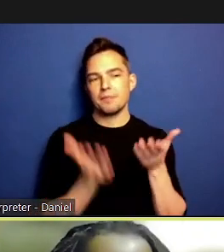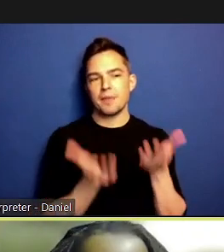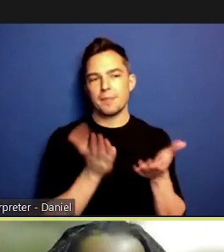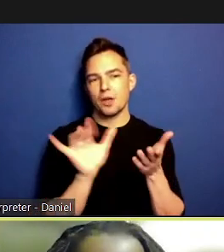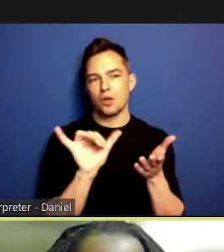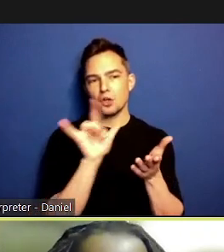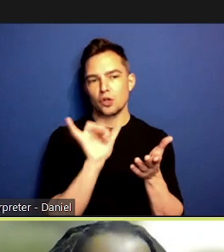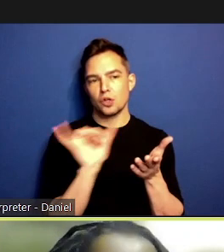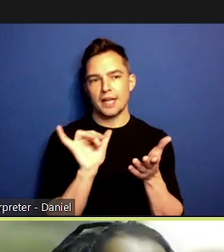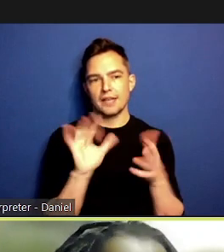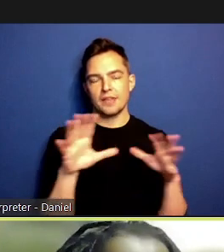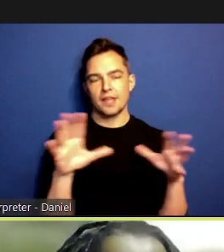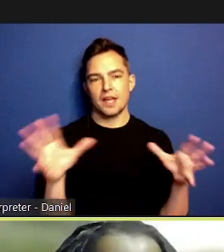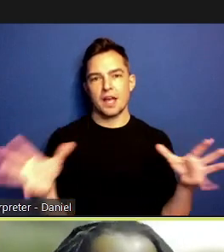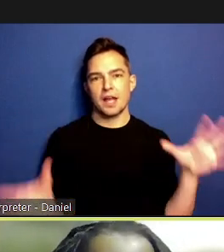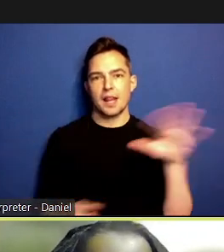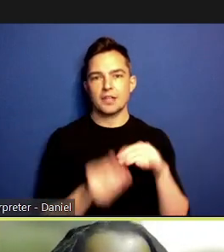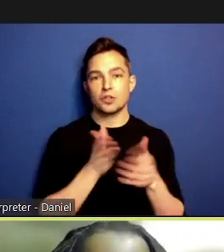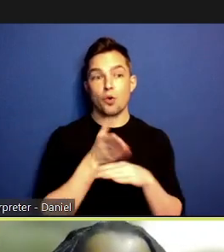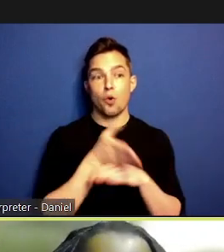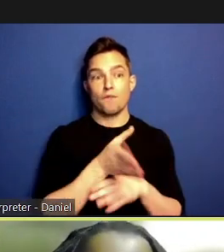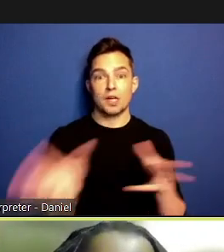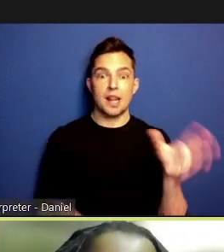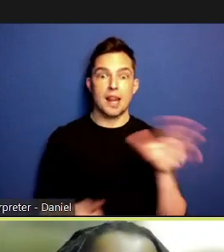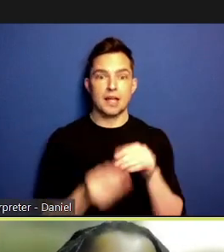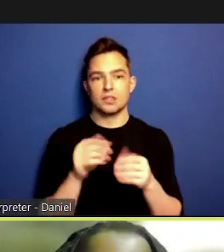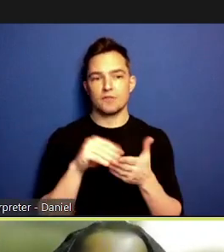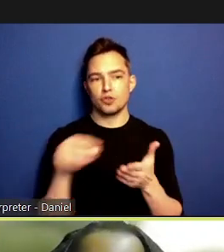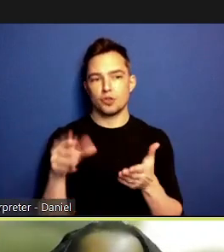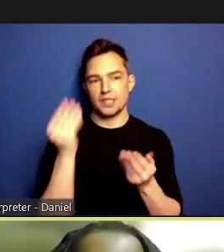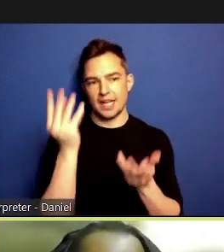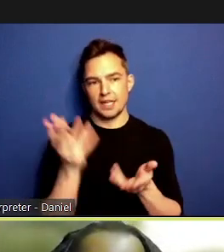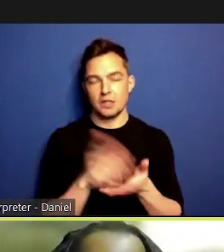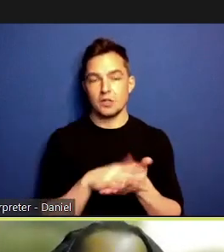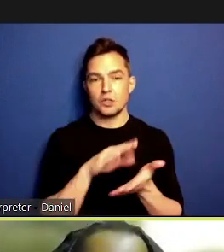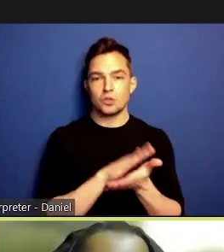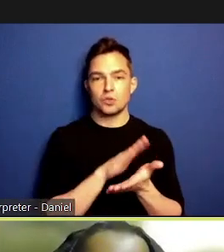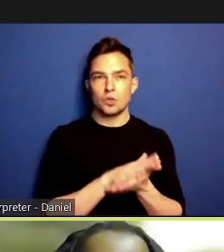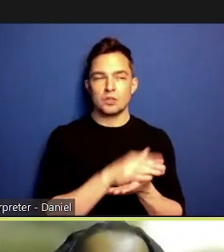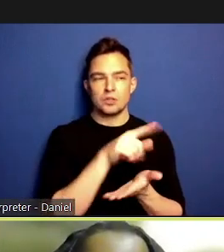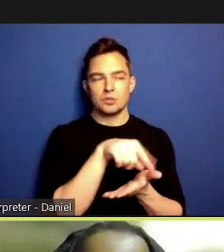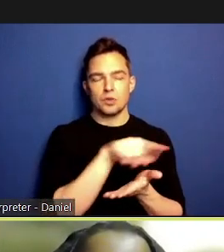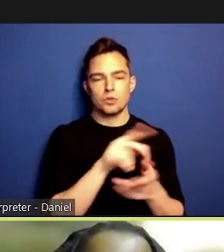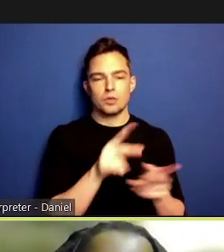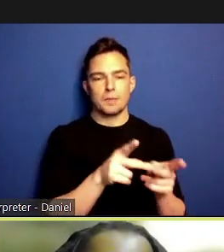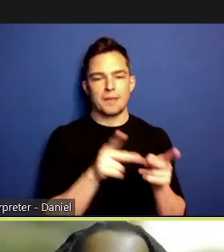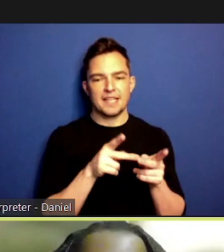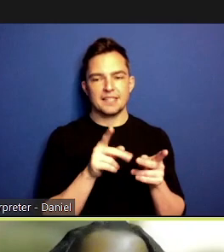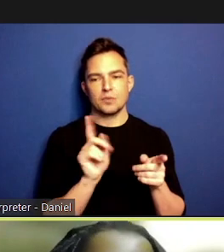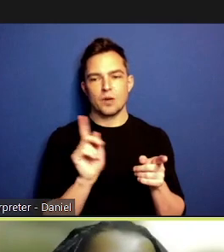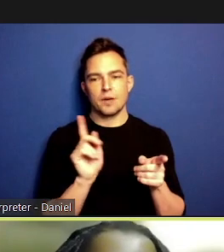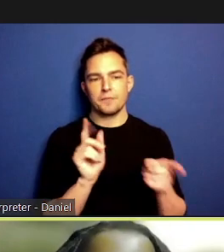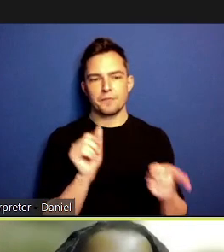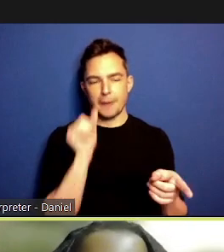collection or over collection of student data. Schools are a place where a lot of data and